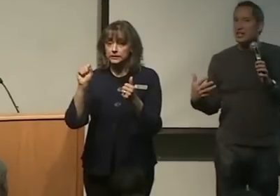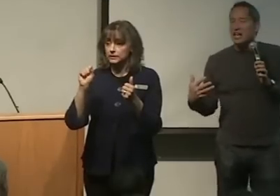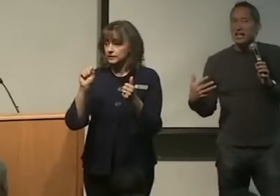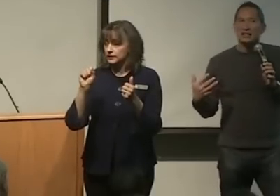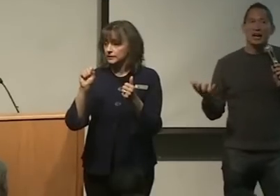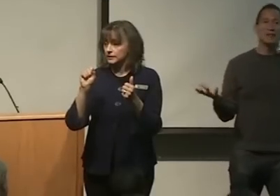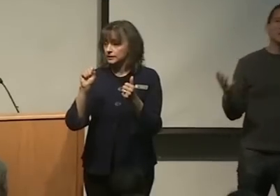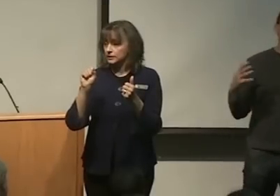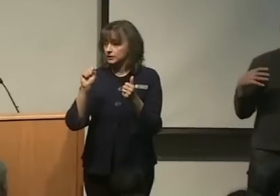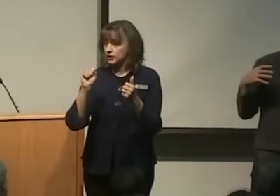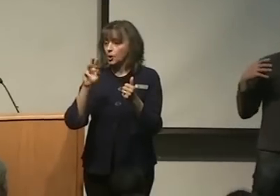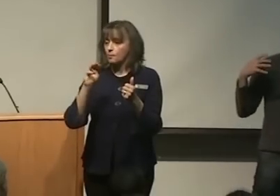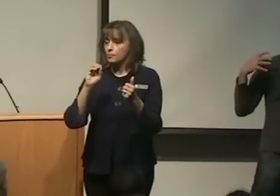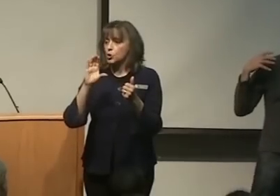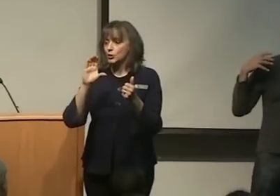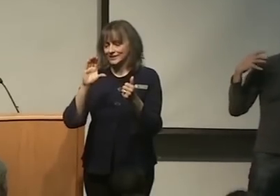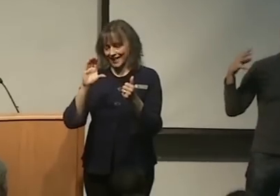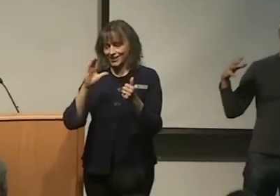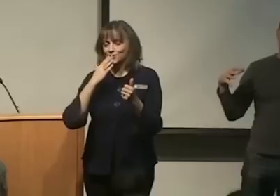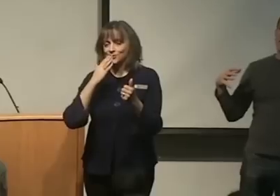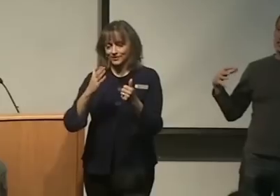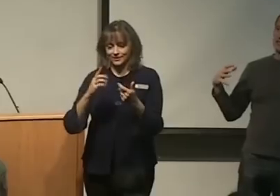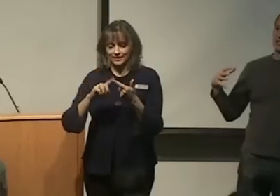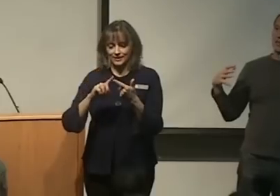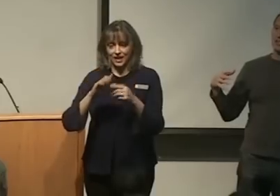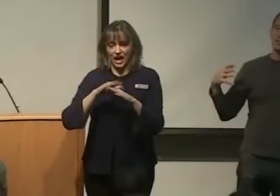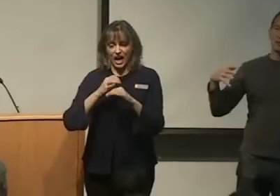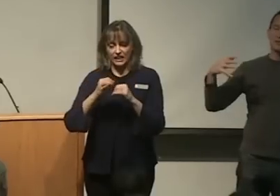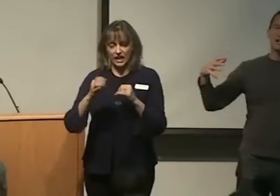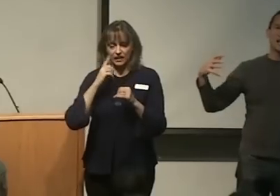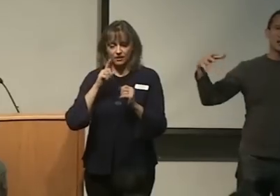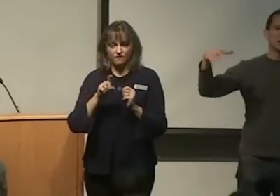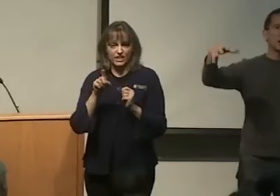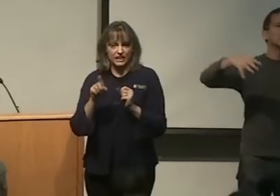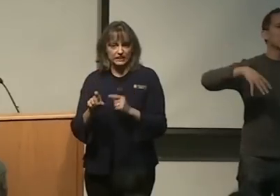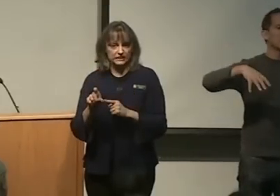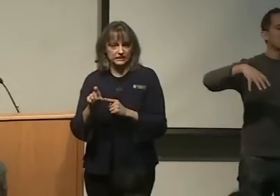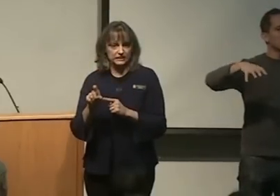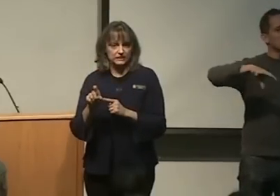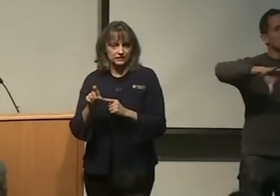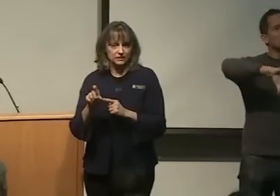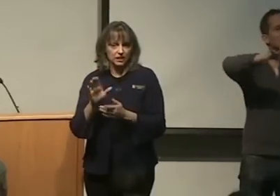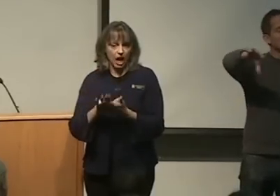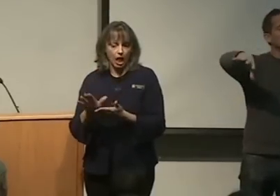In a lot of ways the for profits have come in to provide that job training that we've moved away from.